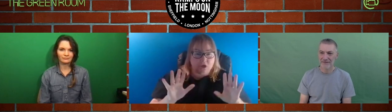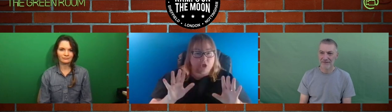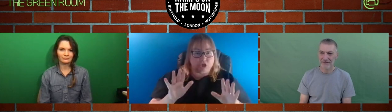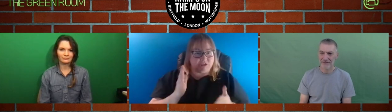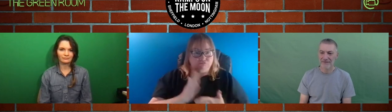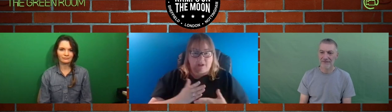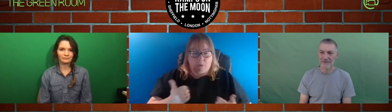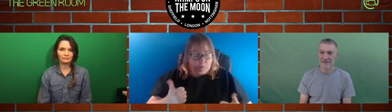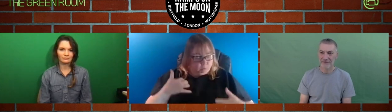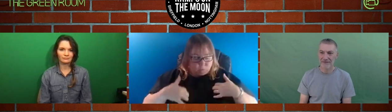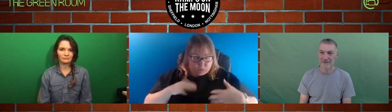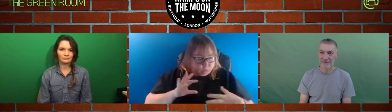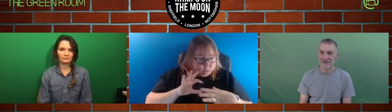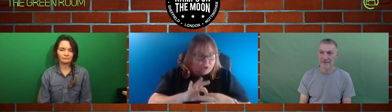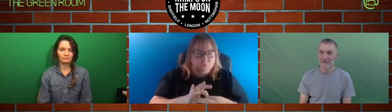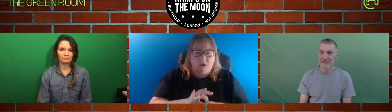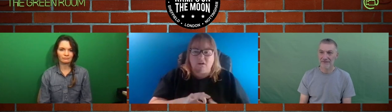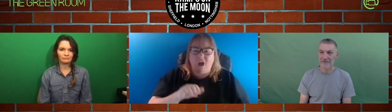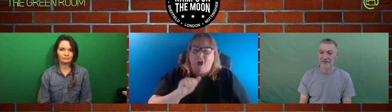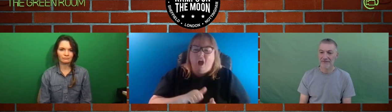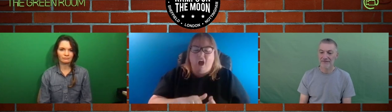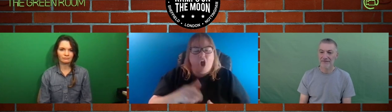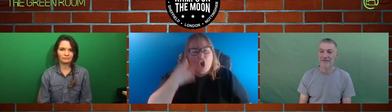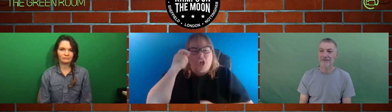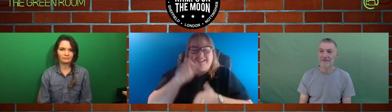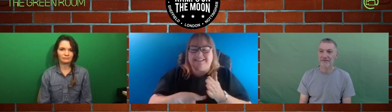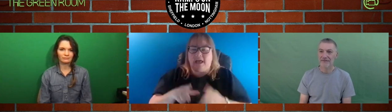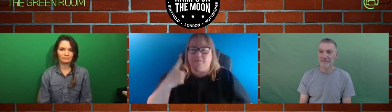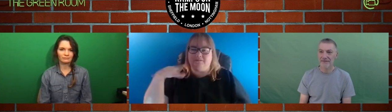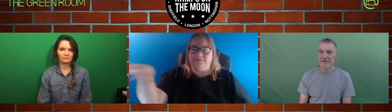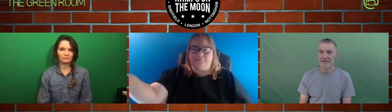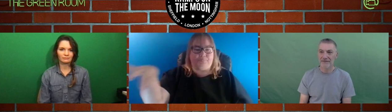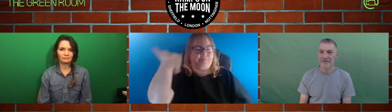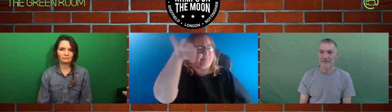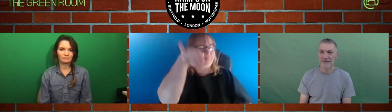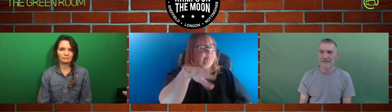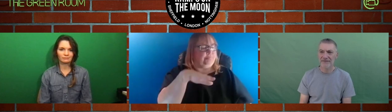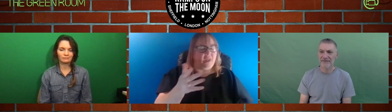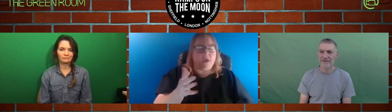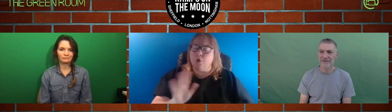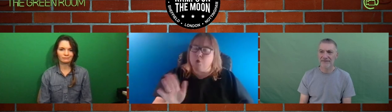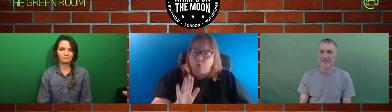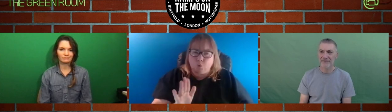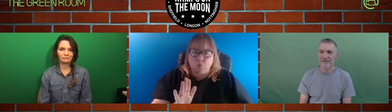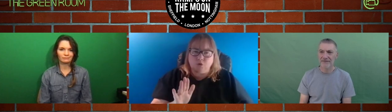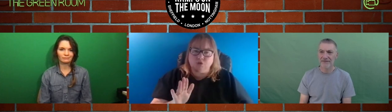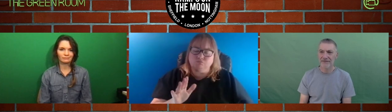disabled actor and cast him in Oliver Twist which could have happened. It was let's work with a company and audition